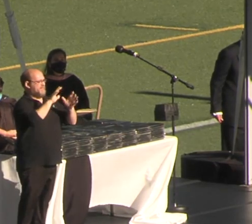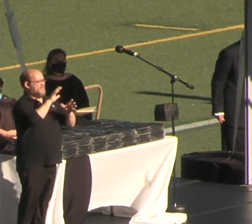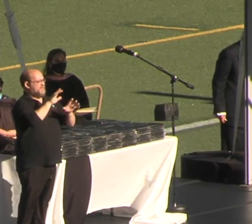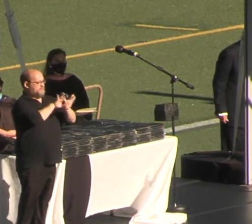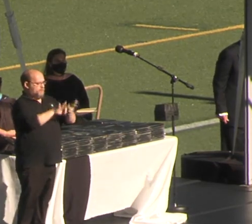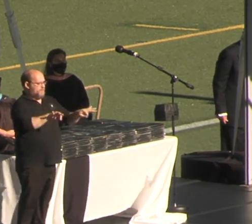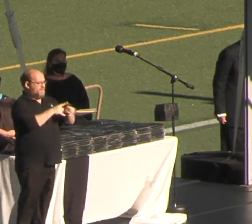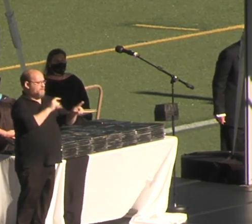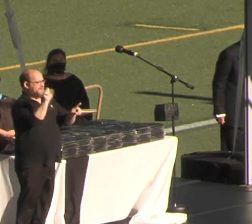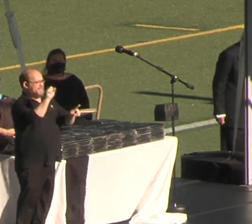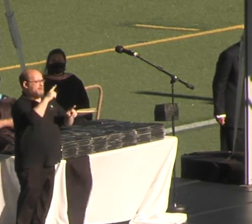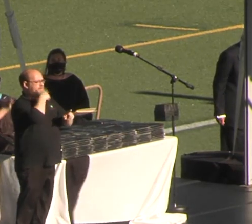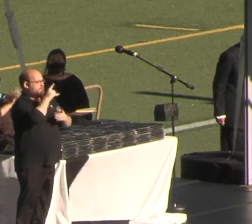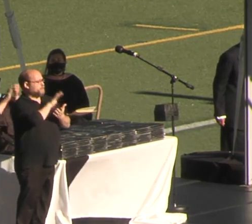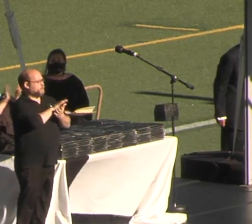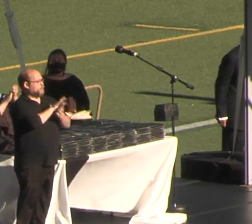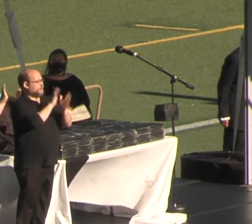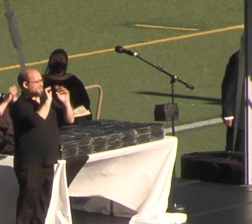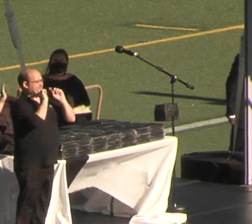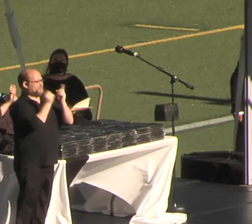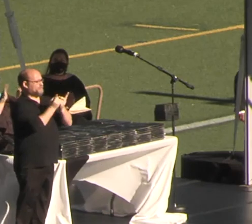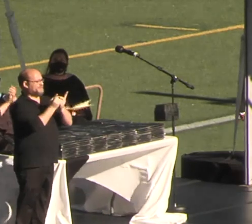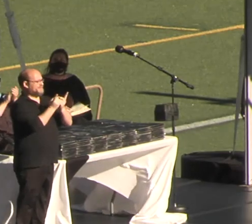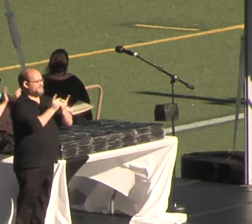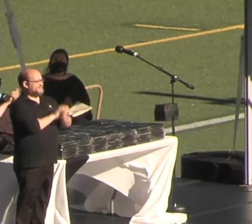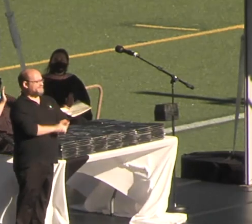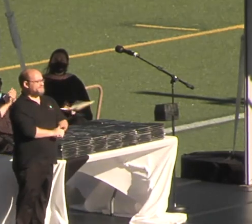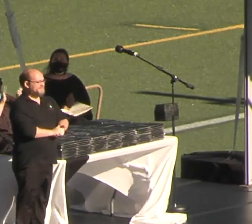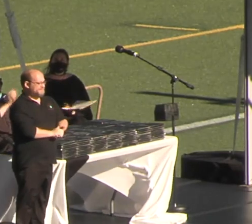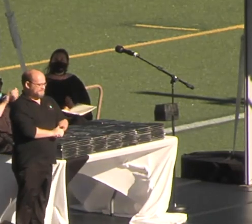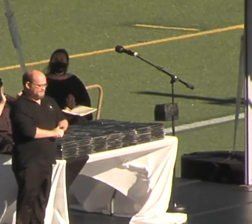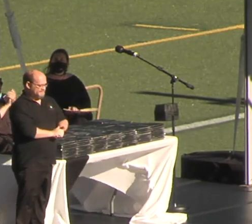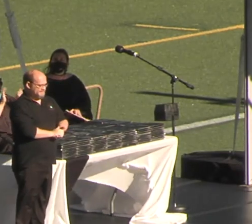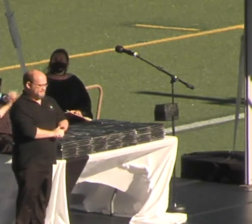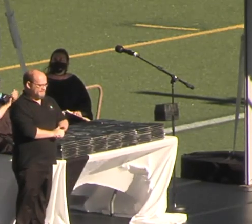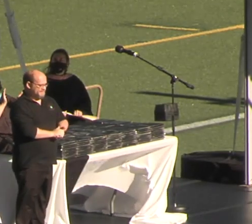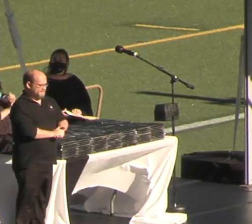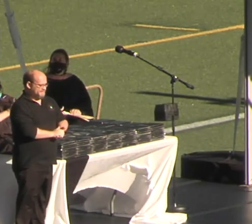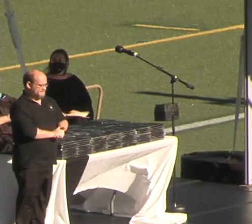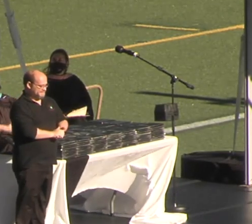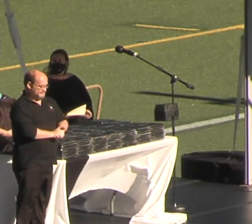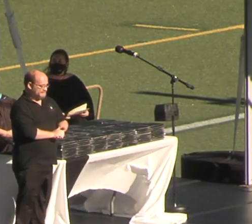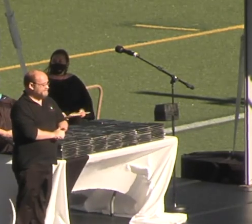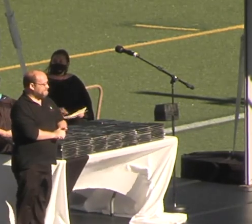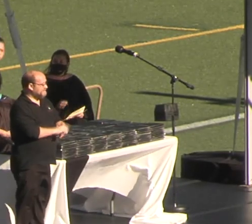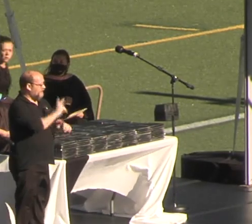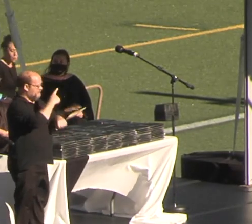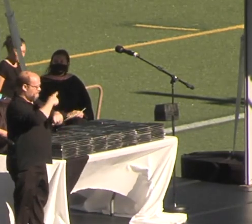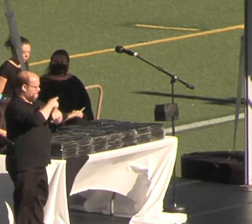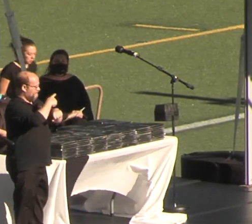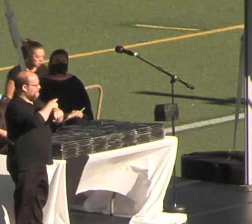Principal Wynkoop on behalf